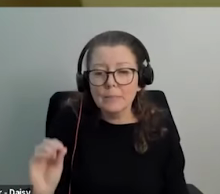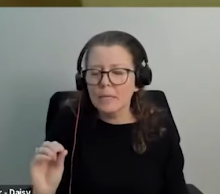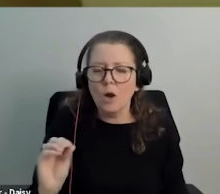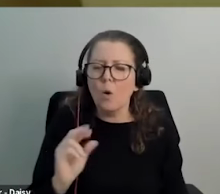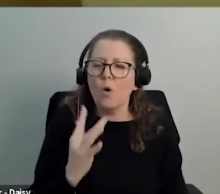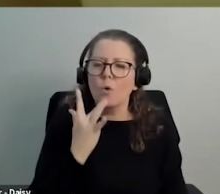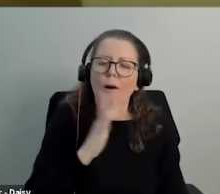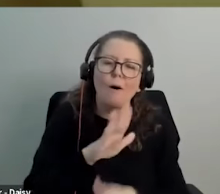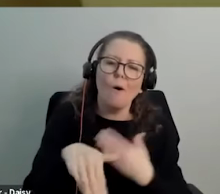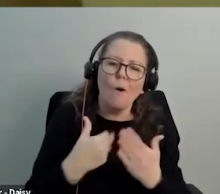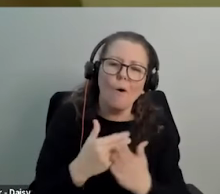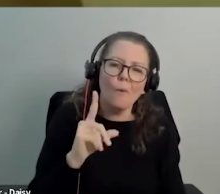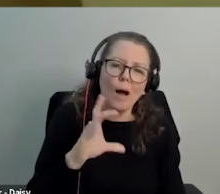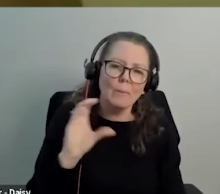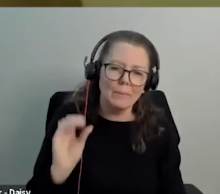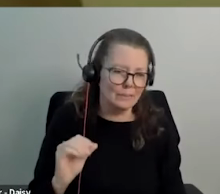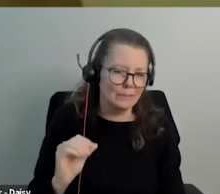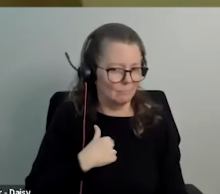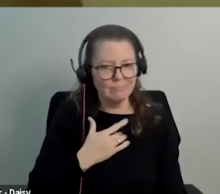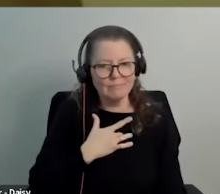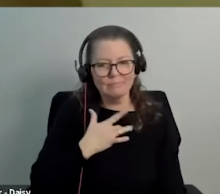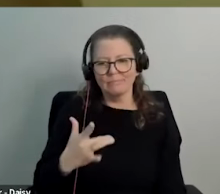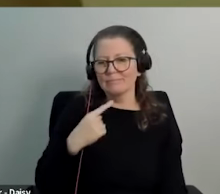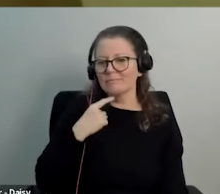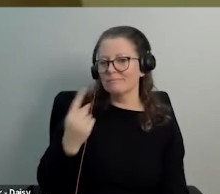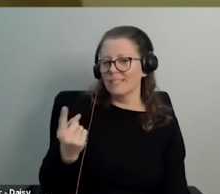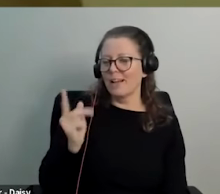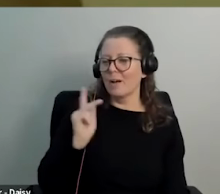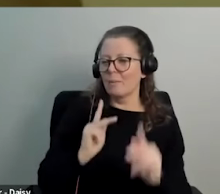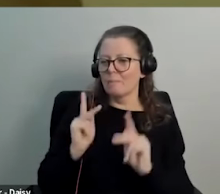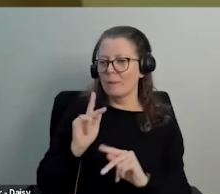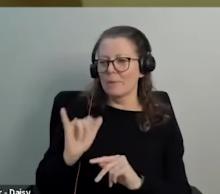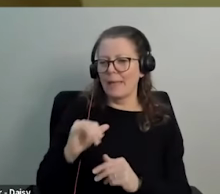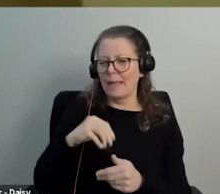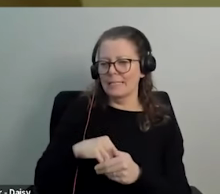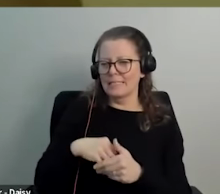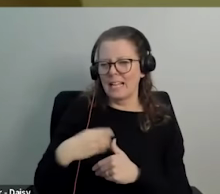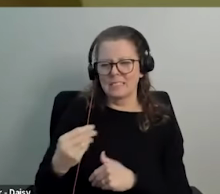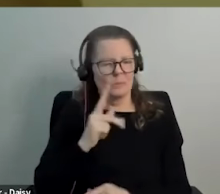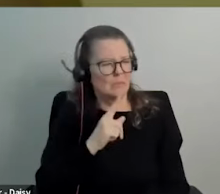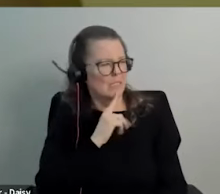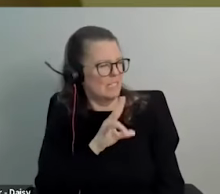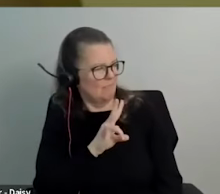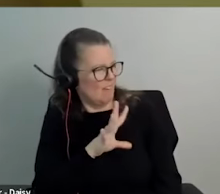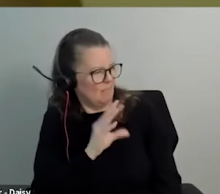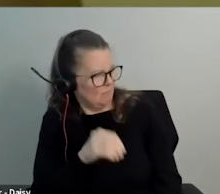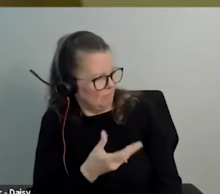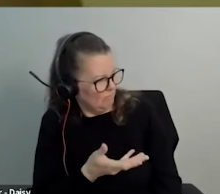And I say that a lot to people, you know, internally or externally. And they're like, "What do you mean 75%?" And I'm like, "Well, if one in four people